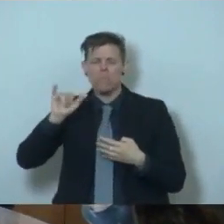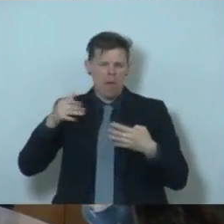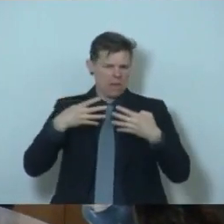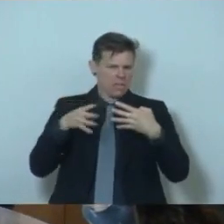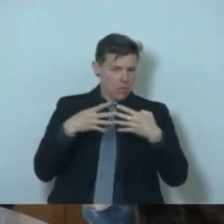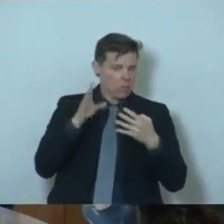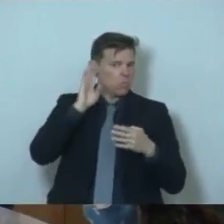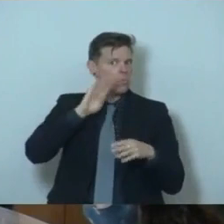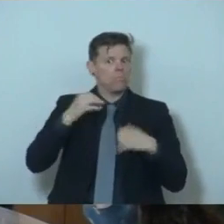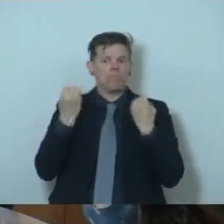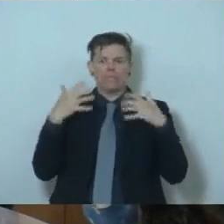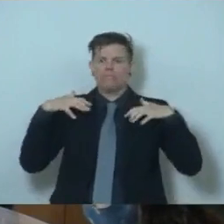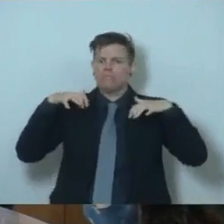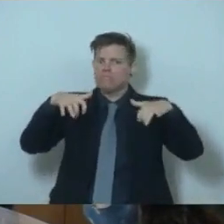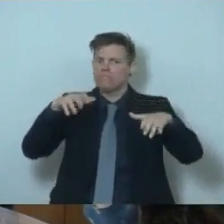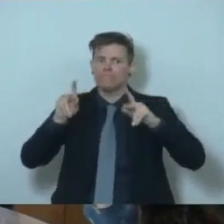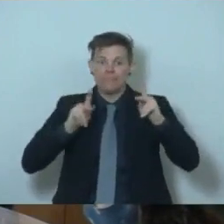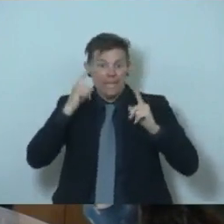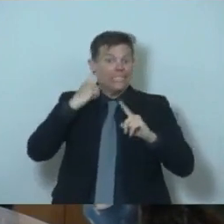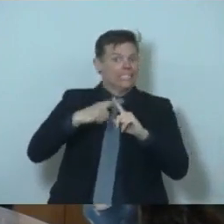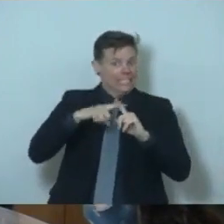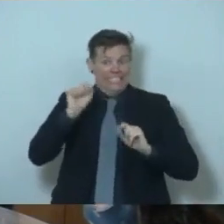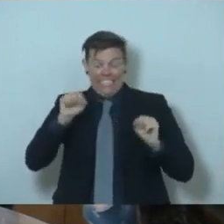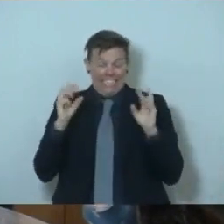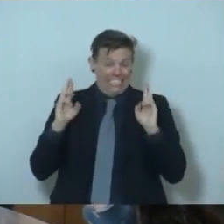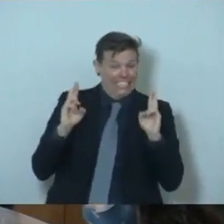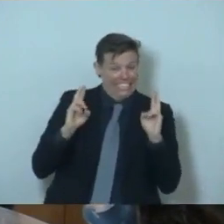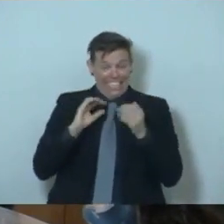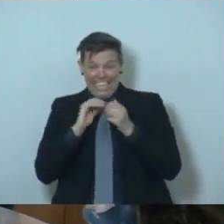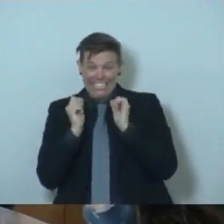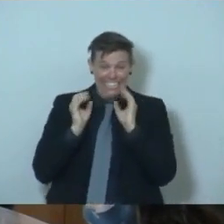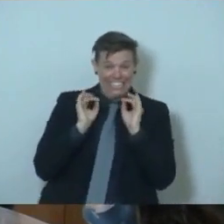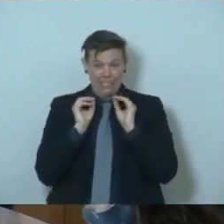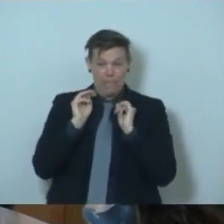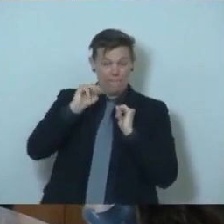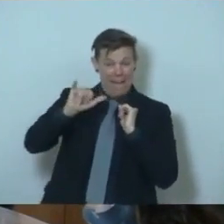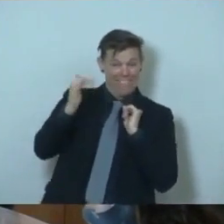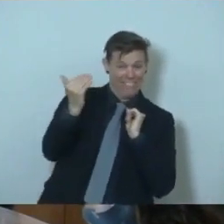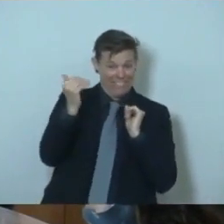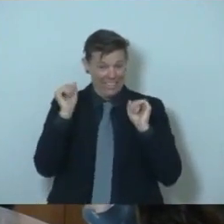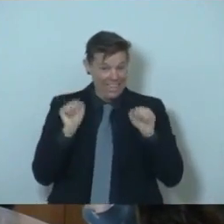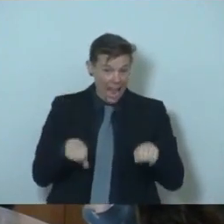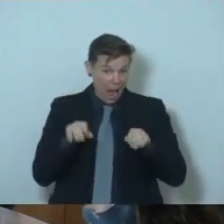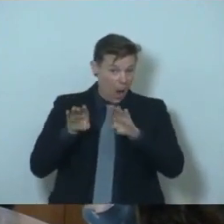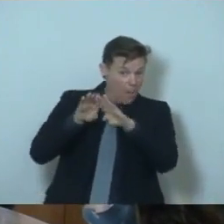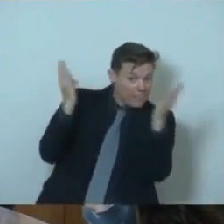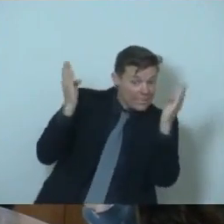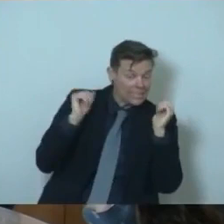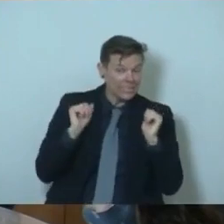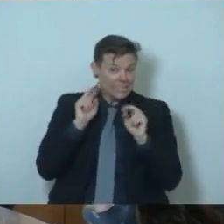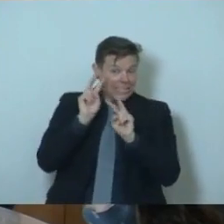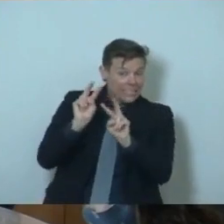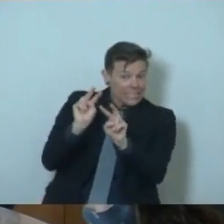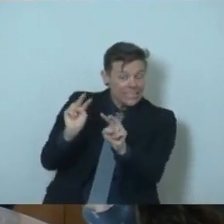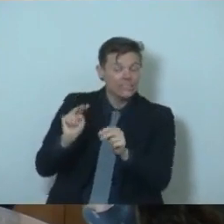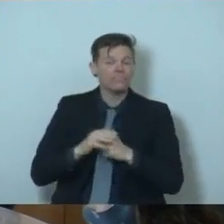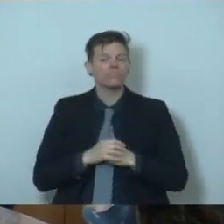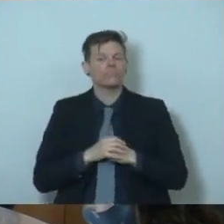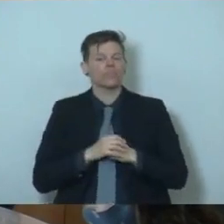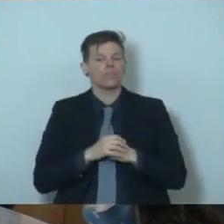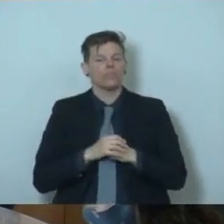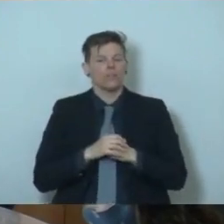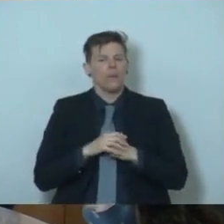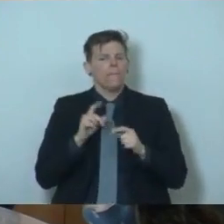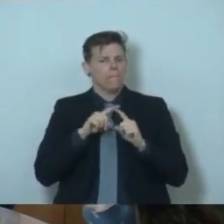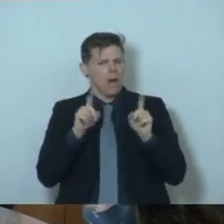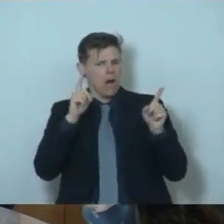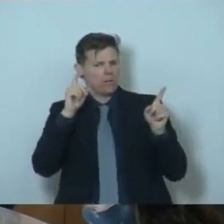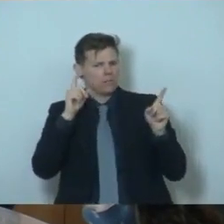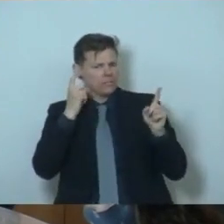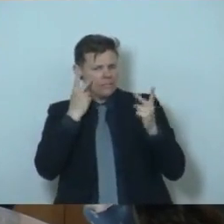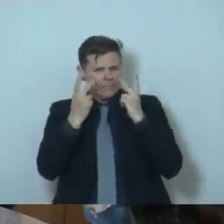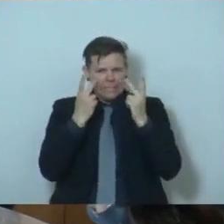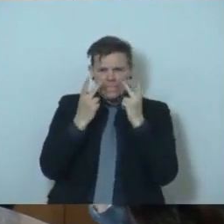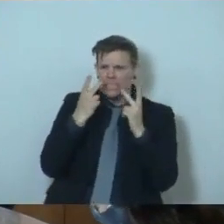IT IS CLEAR THAT A LOT OF NEW HEX CANS HAVE THEIR HOPES UP FOR SORT OF A LIMITED FASHION OF ROPING BY MAY 15th OR MID-MAY REALLY.